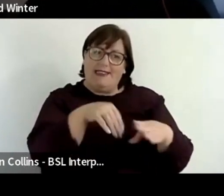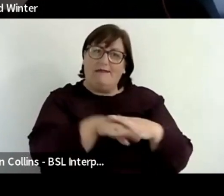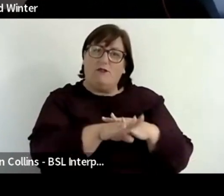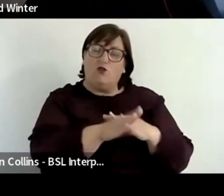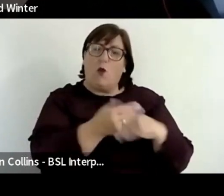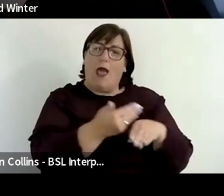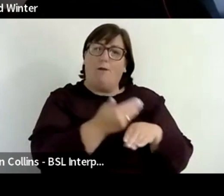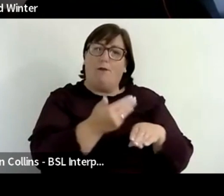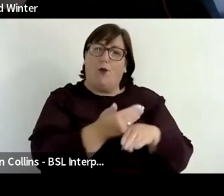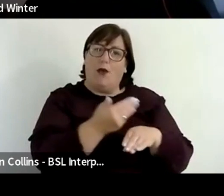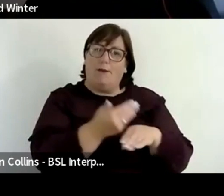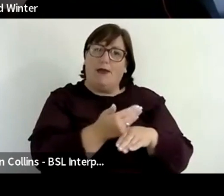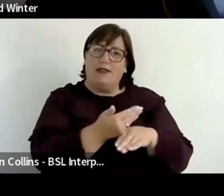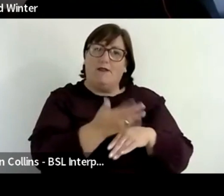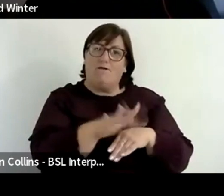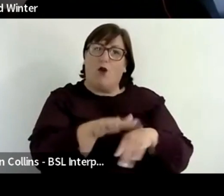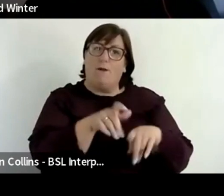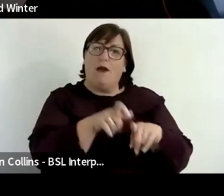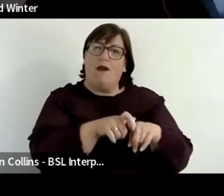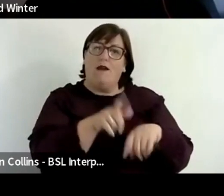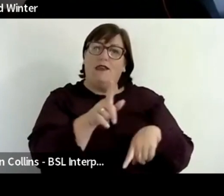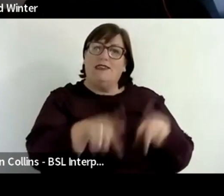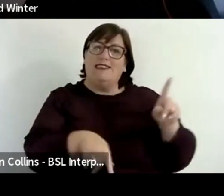including people with disabilities and health conditions.